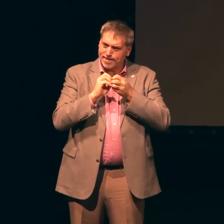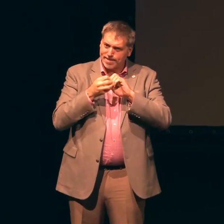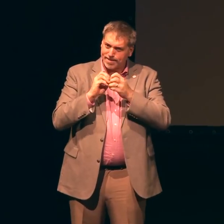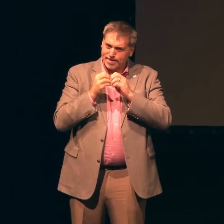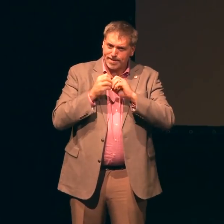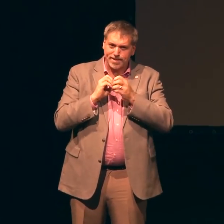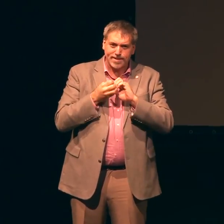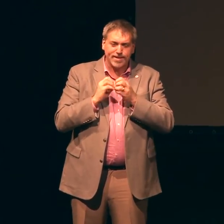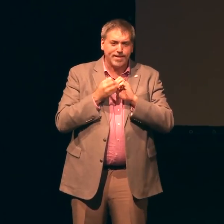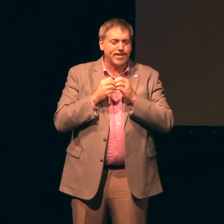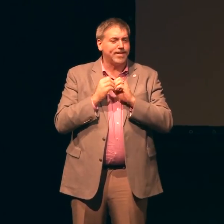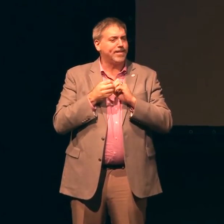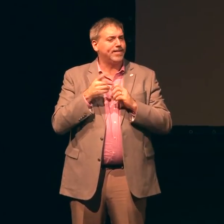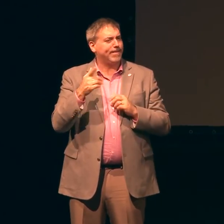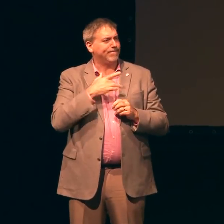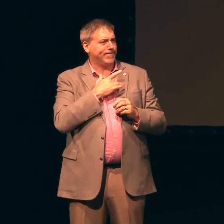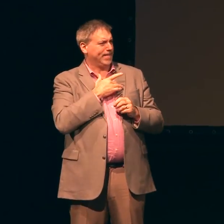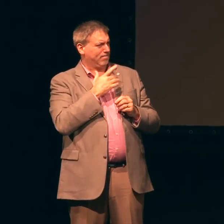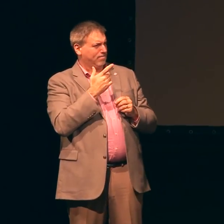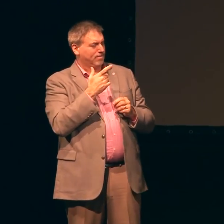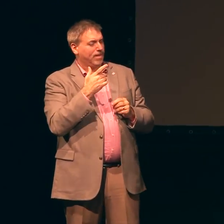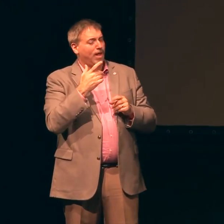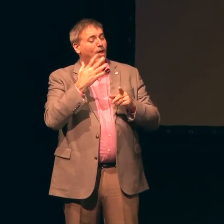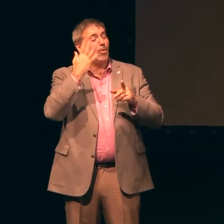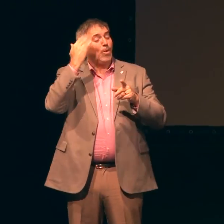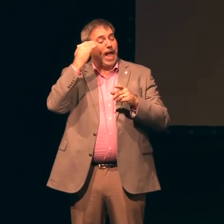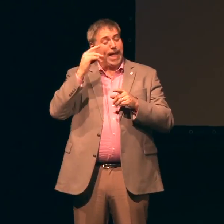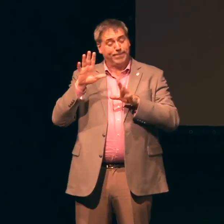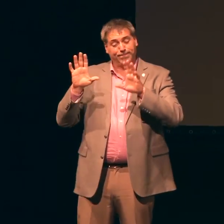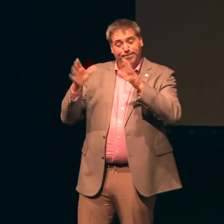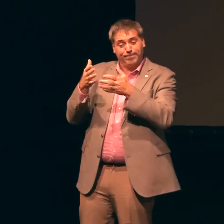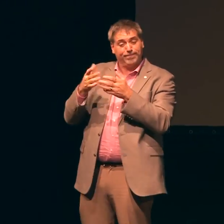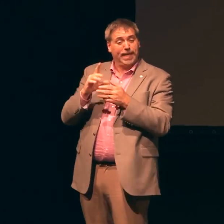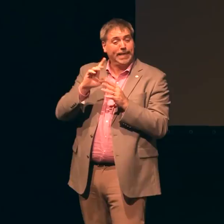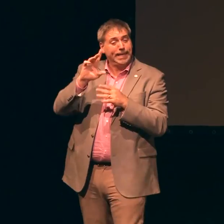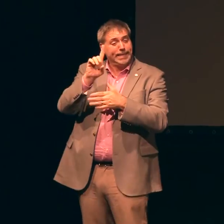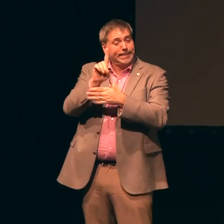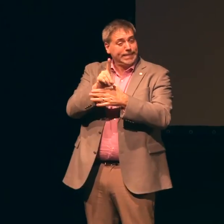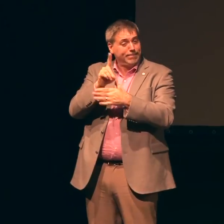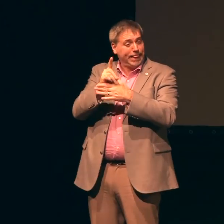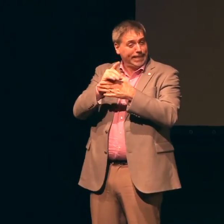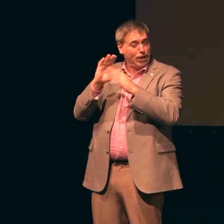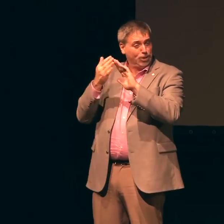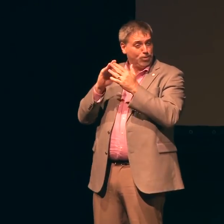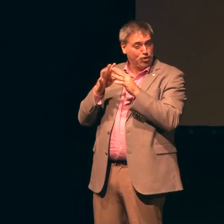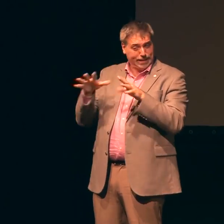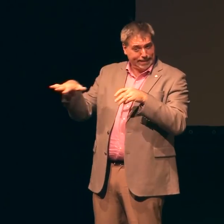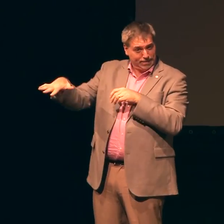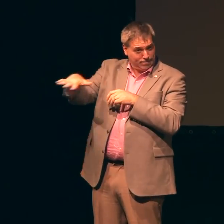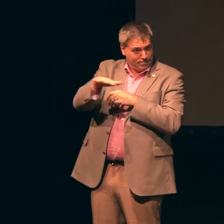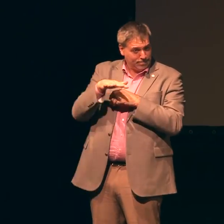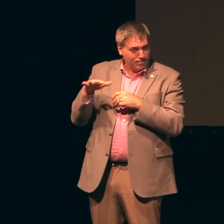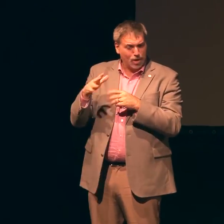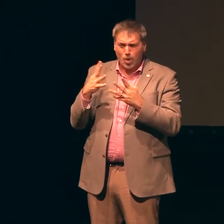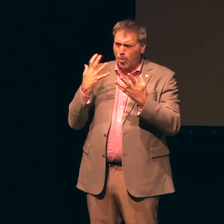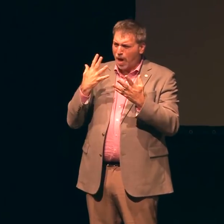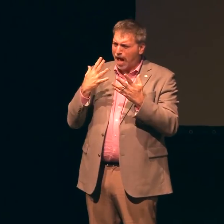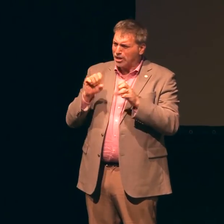wouldn't allow that and we continue to negotiate and fight for that. The disabled community